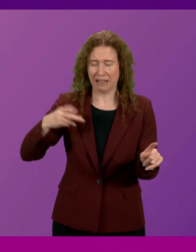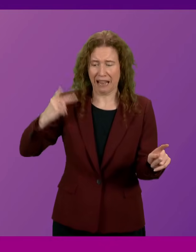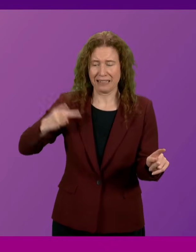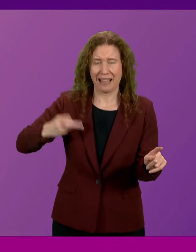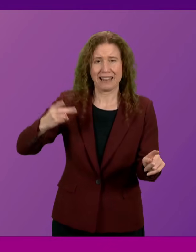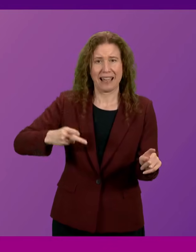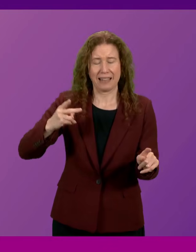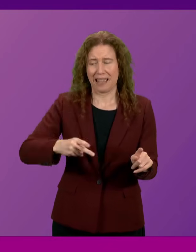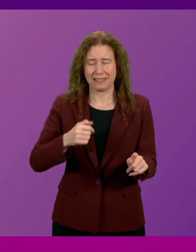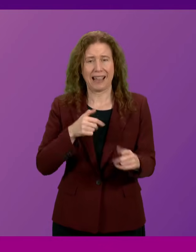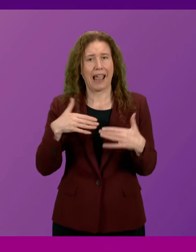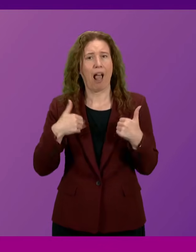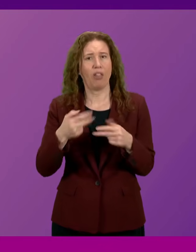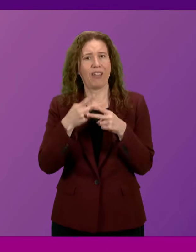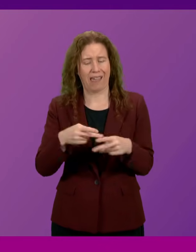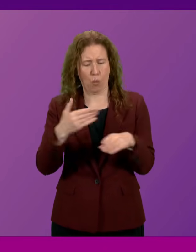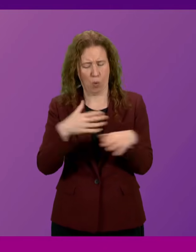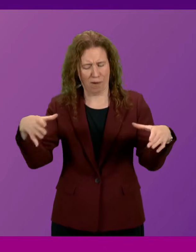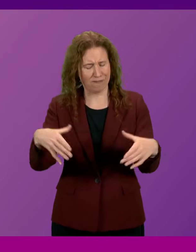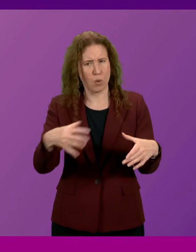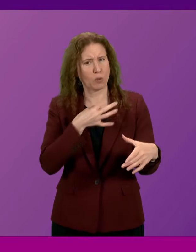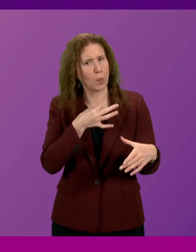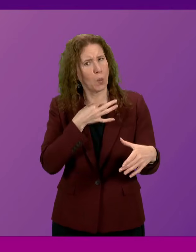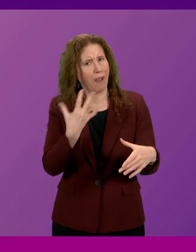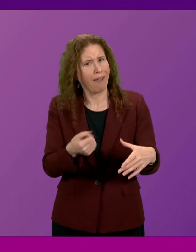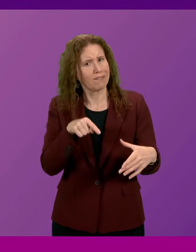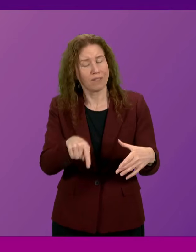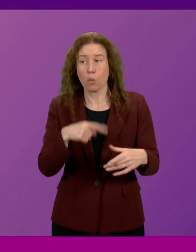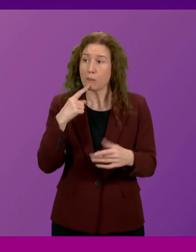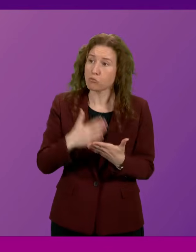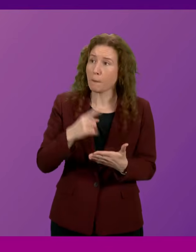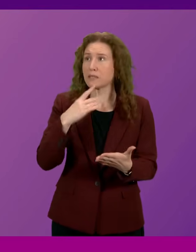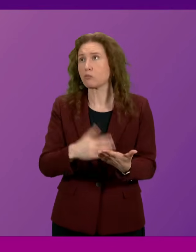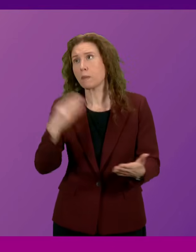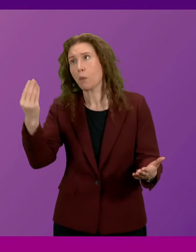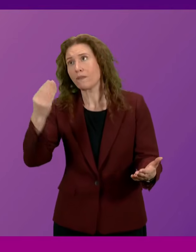Scotland’s healthcare workforce. Despite promise after promise from the SNP, the warnings keep